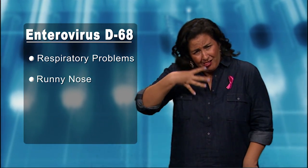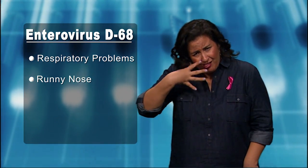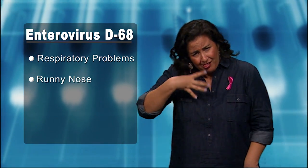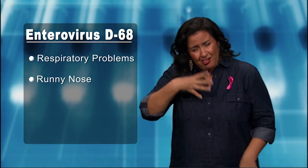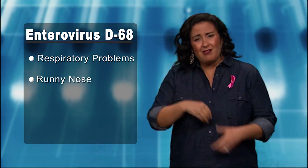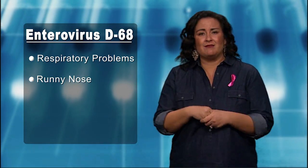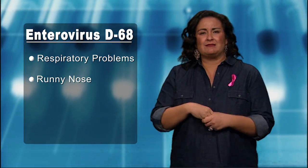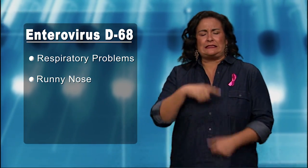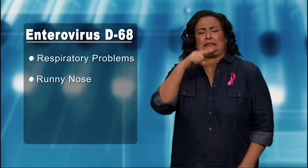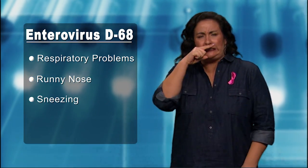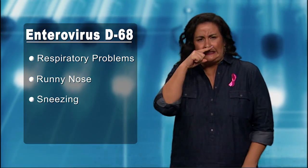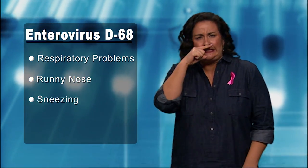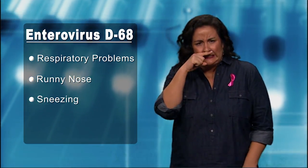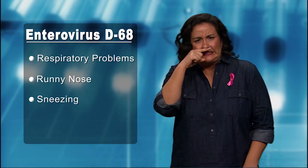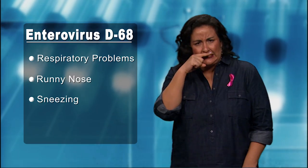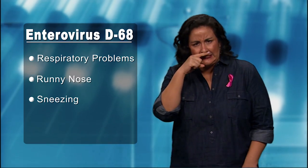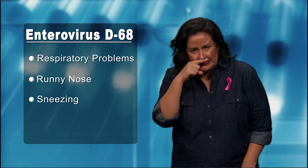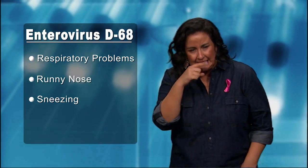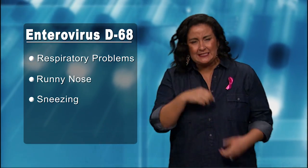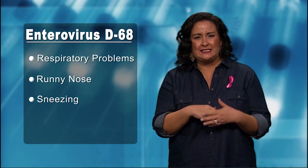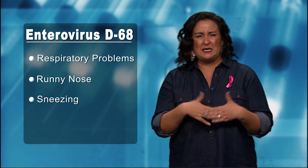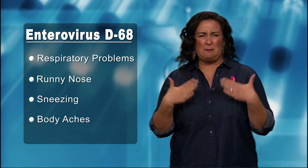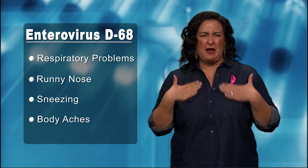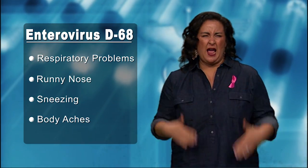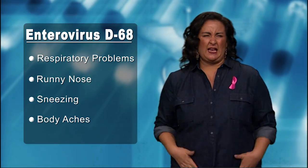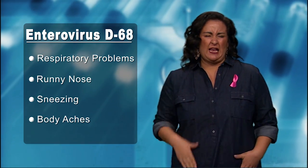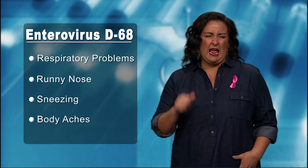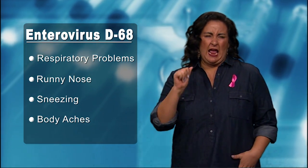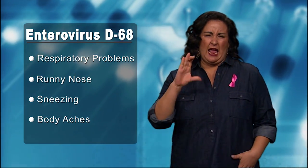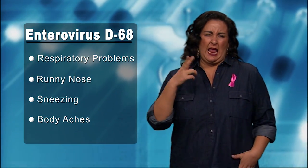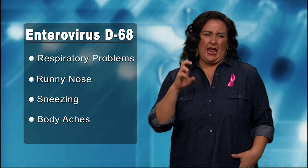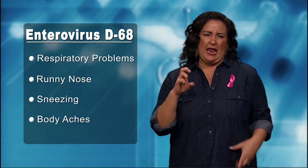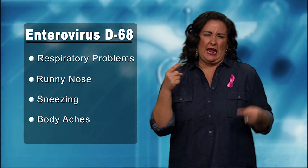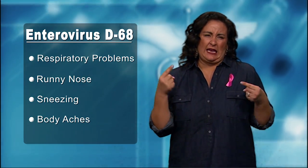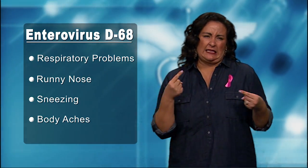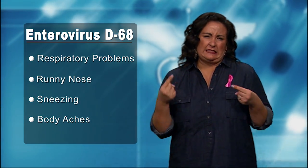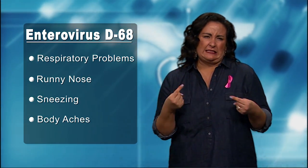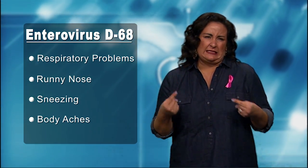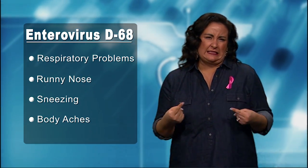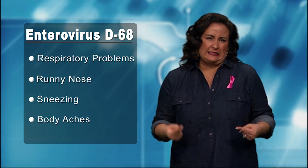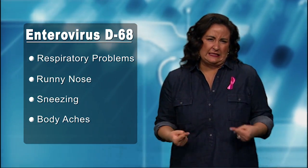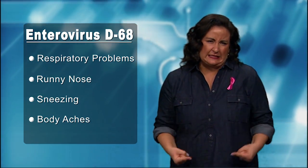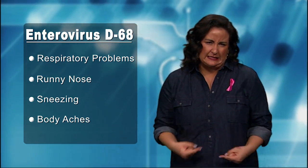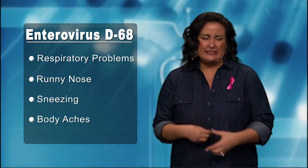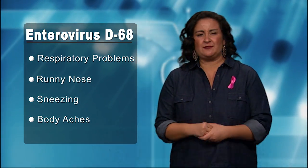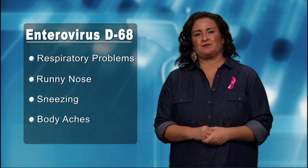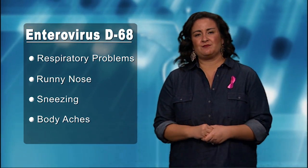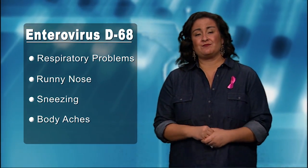and may feel body aches.